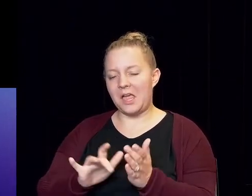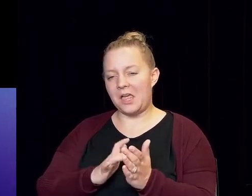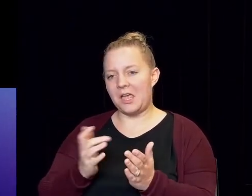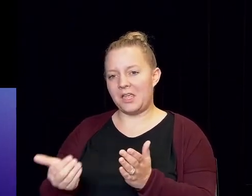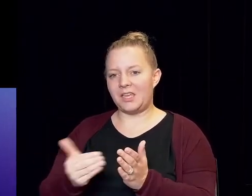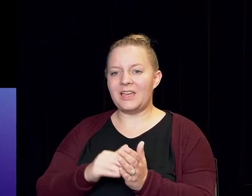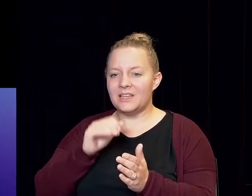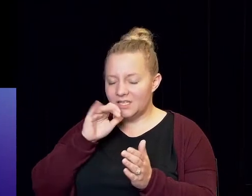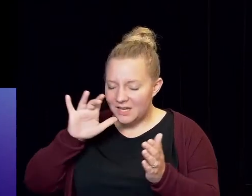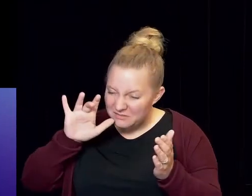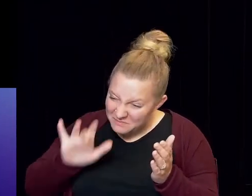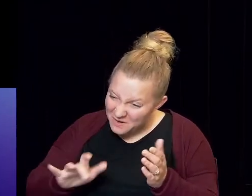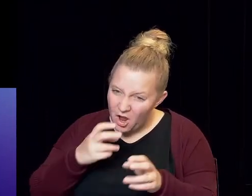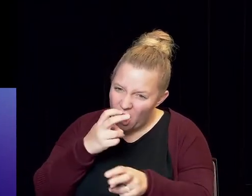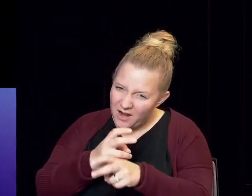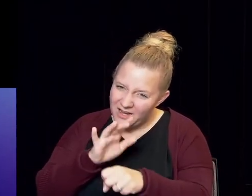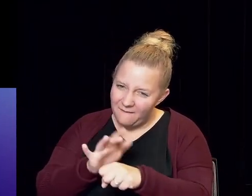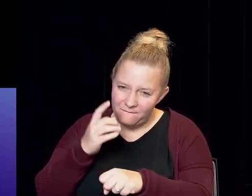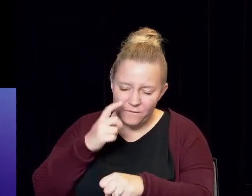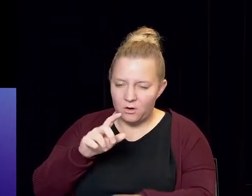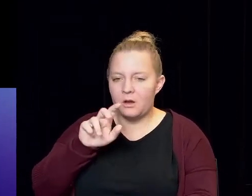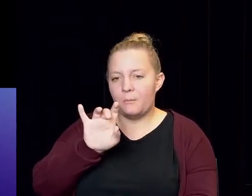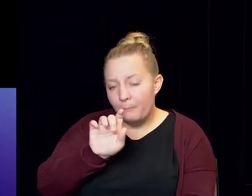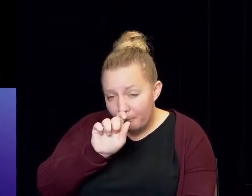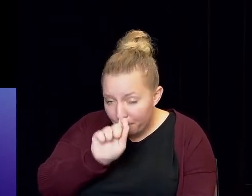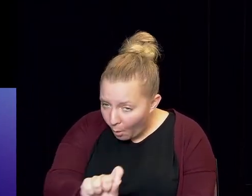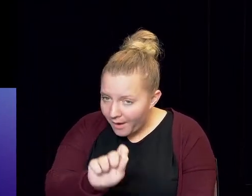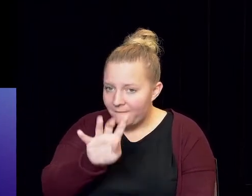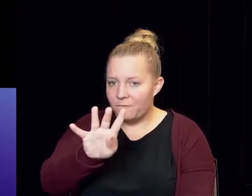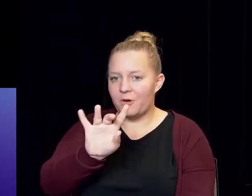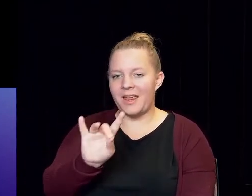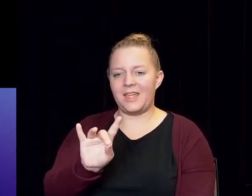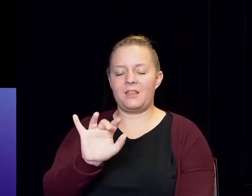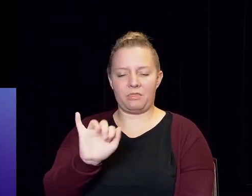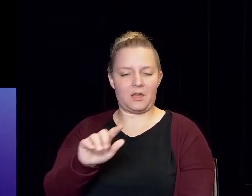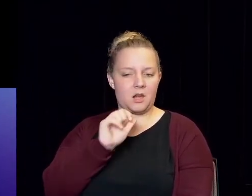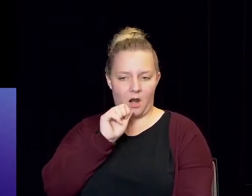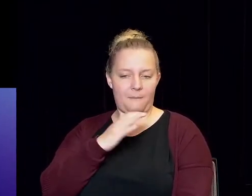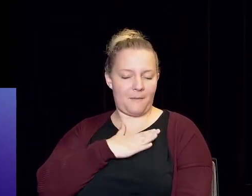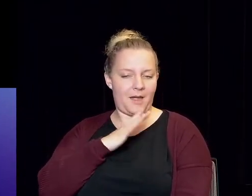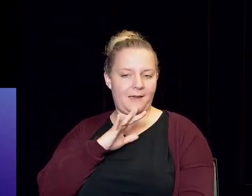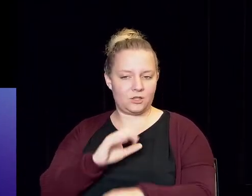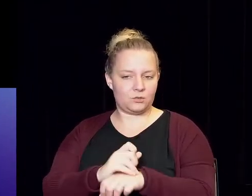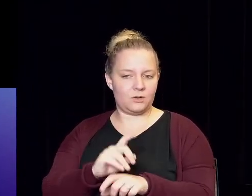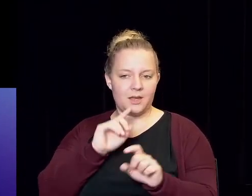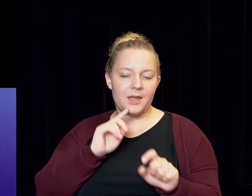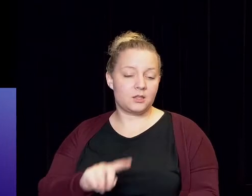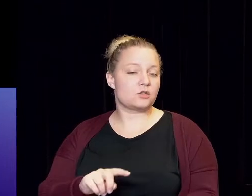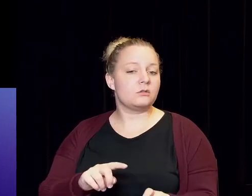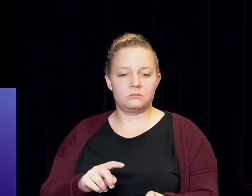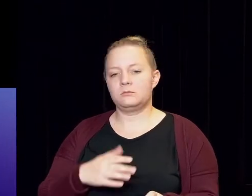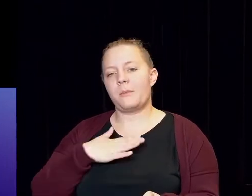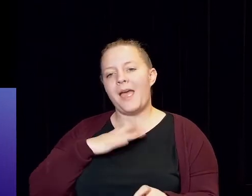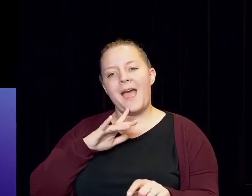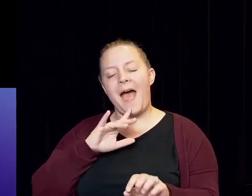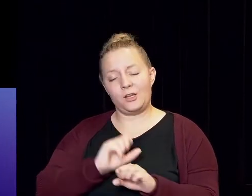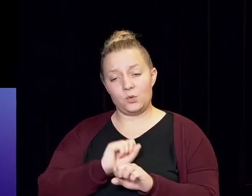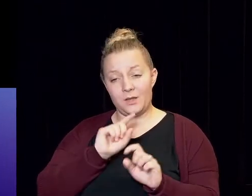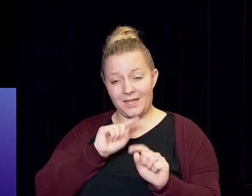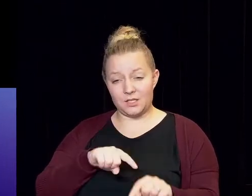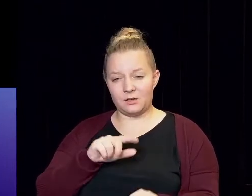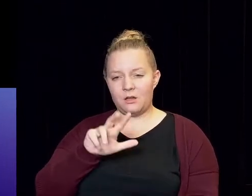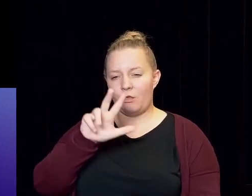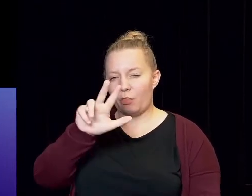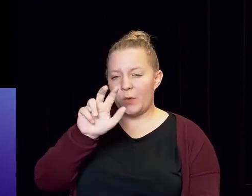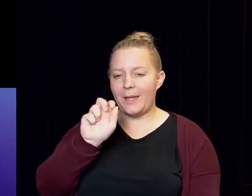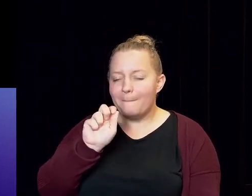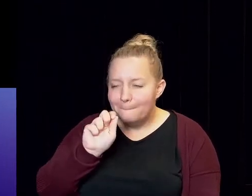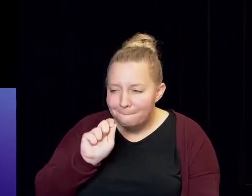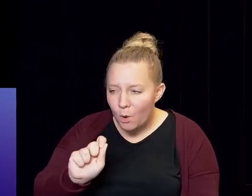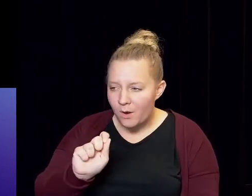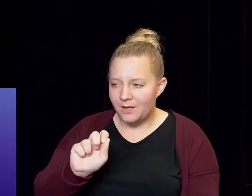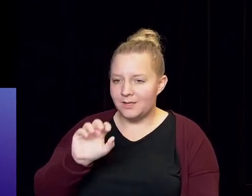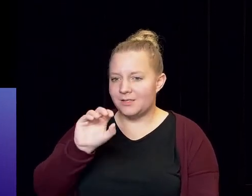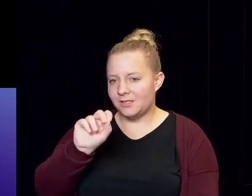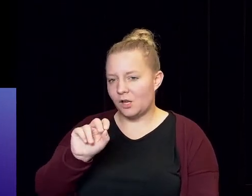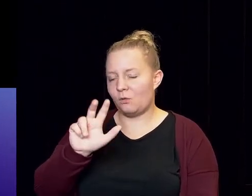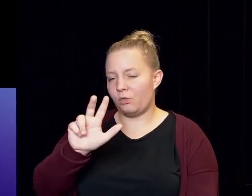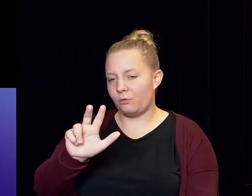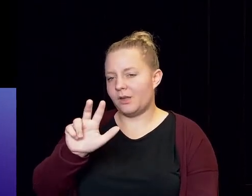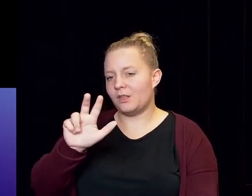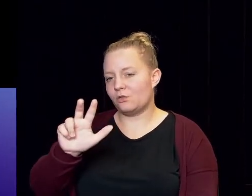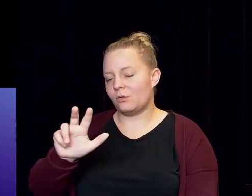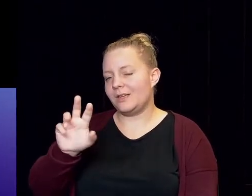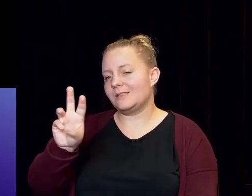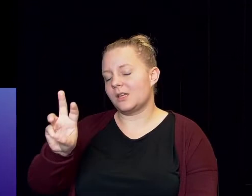that first decimal point with the 48. So that is not my actual answer. My actual answer is 3.0336